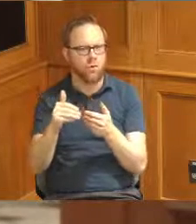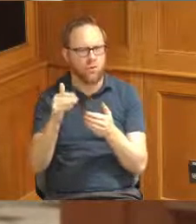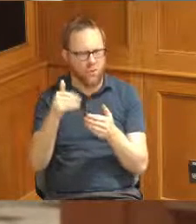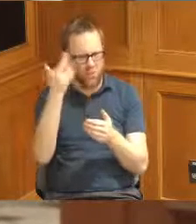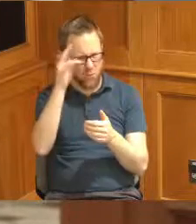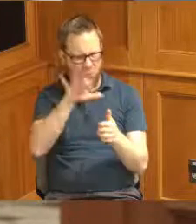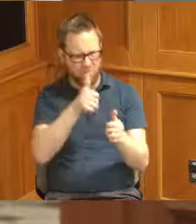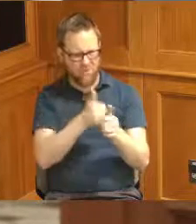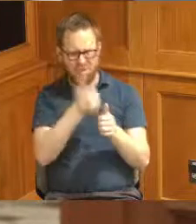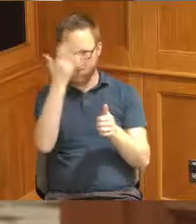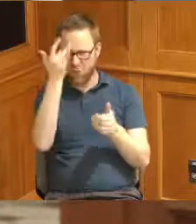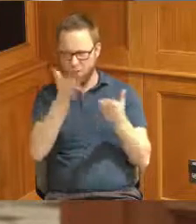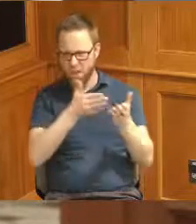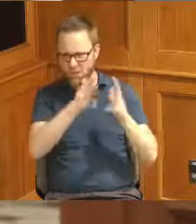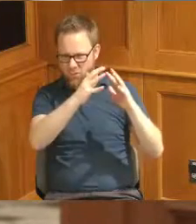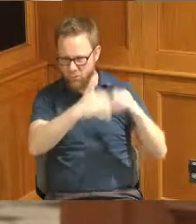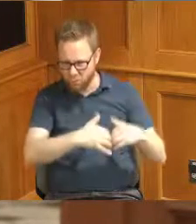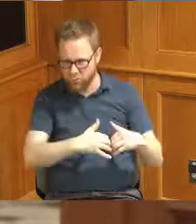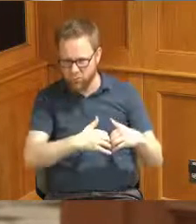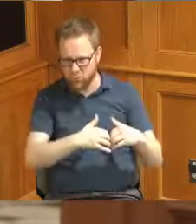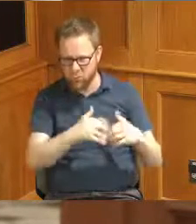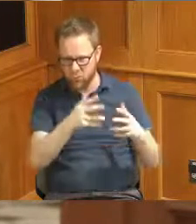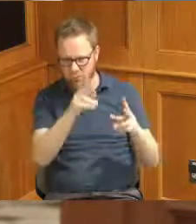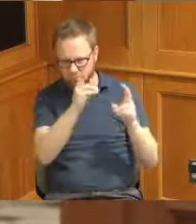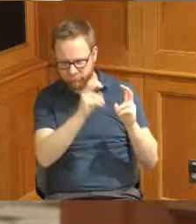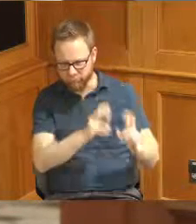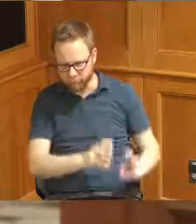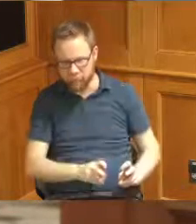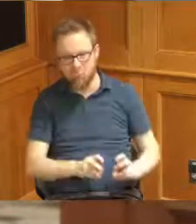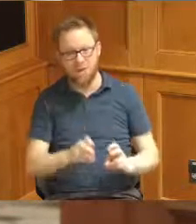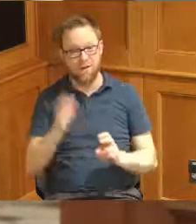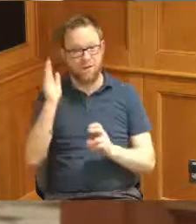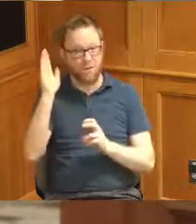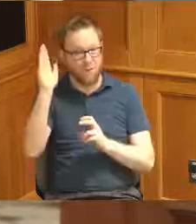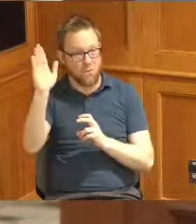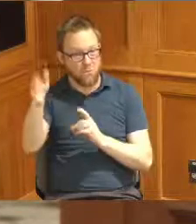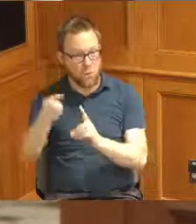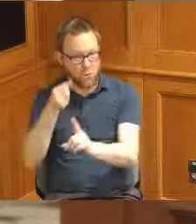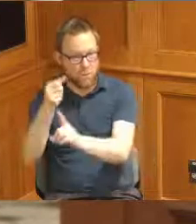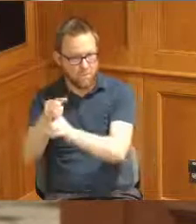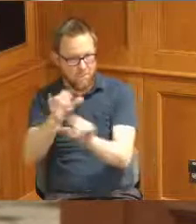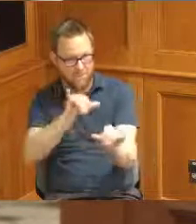impacts and to improve our plan to mitigate any future impacts such as this we're working